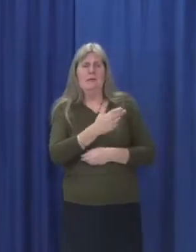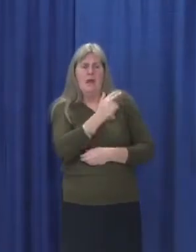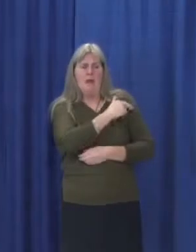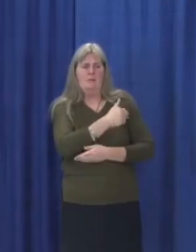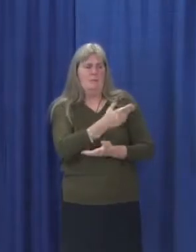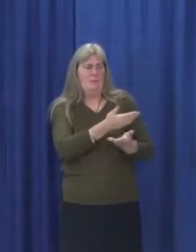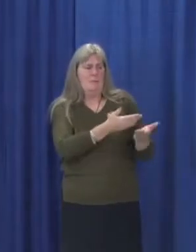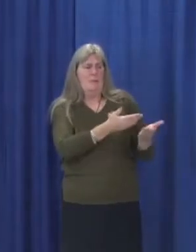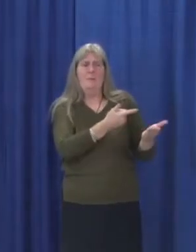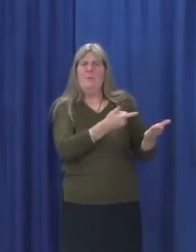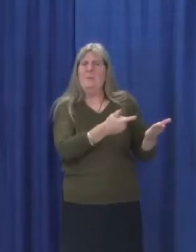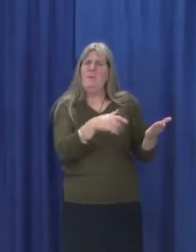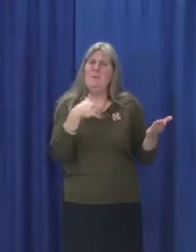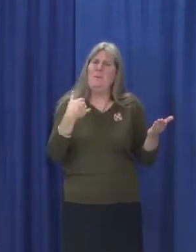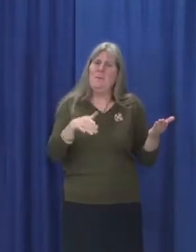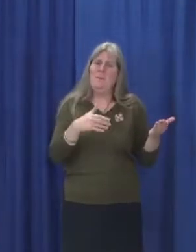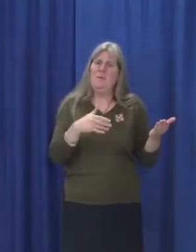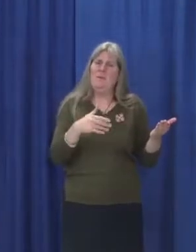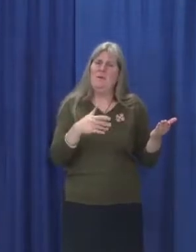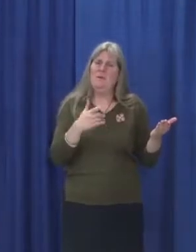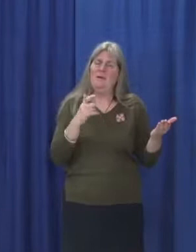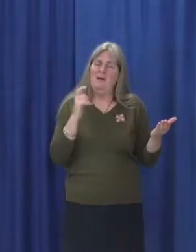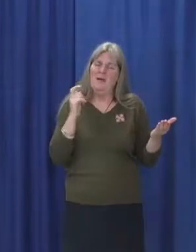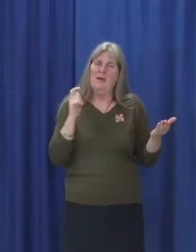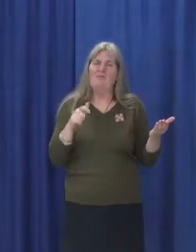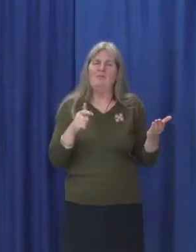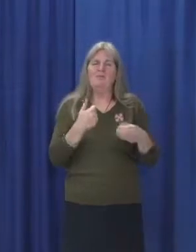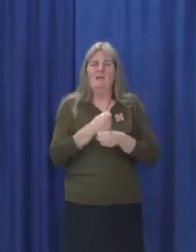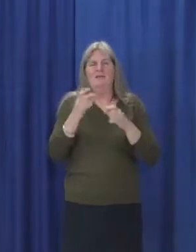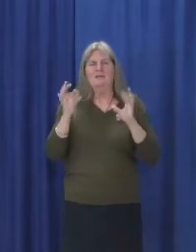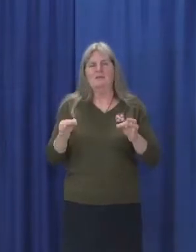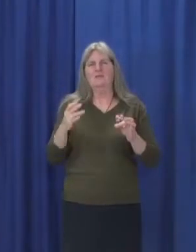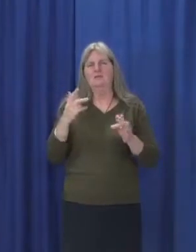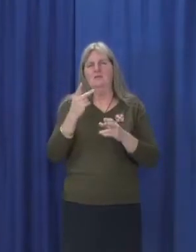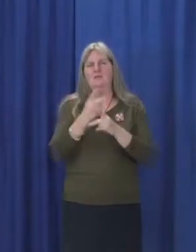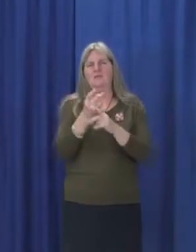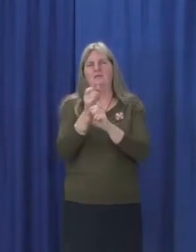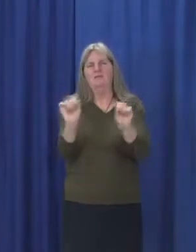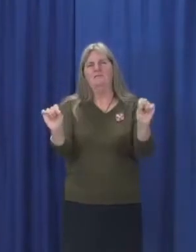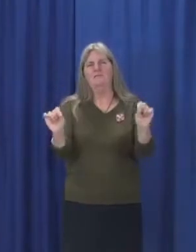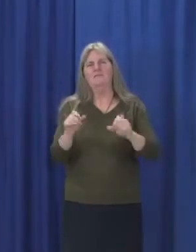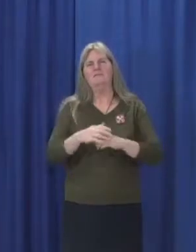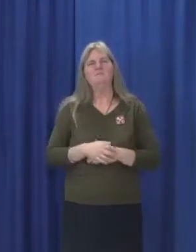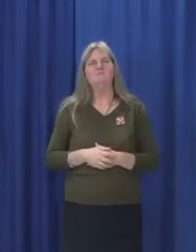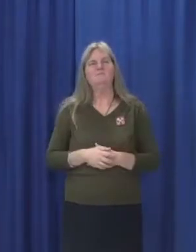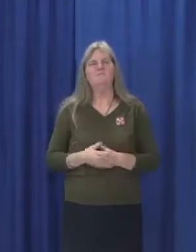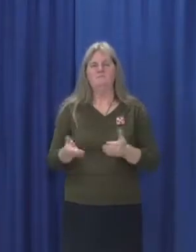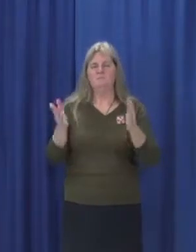things that are necessary. We will now move to Haley